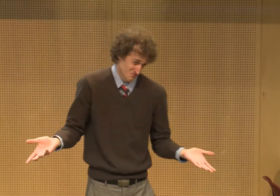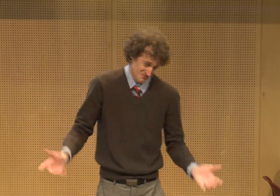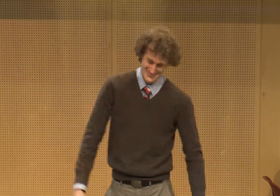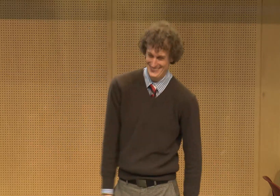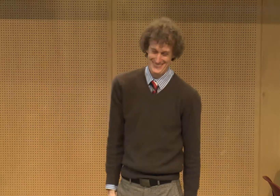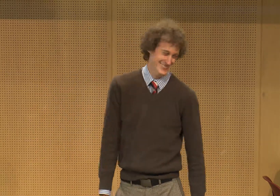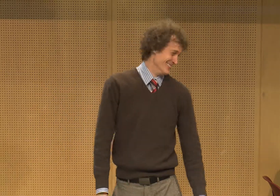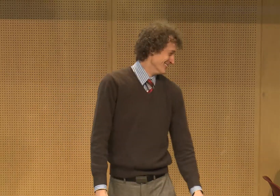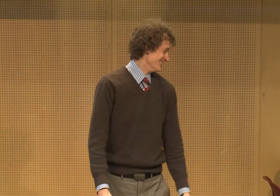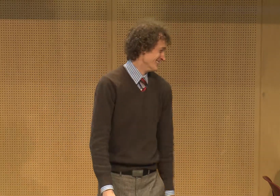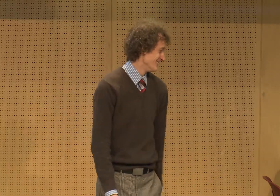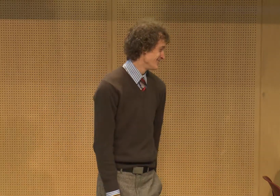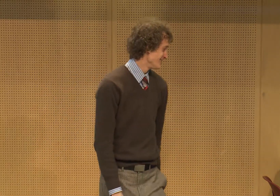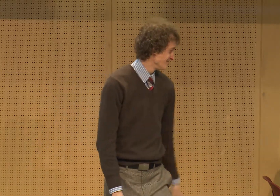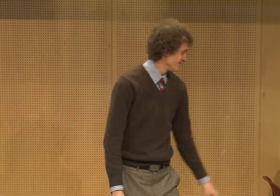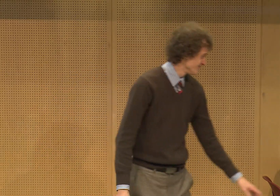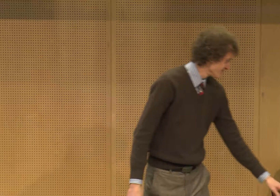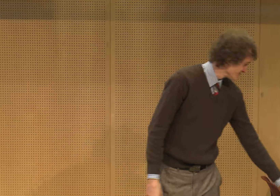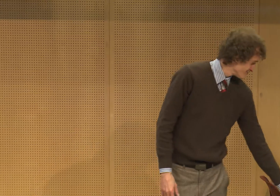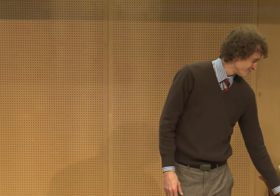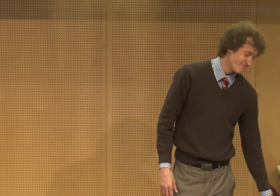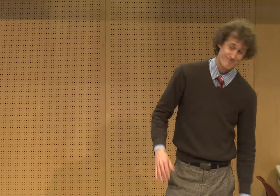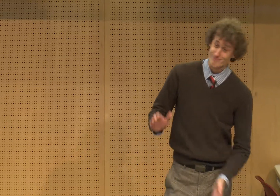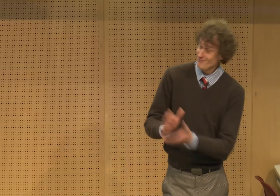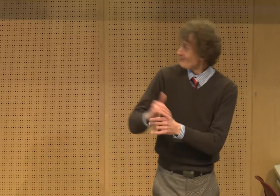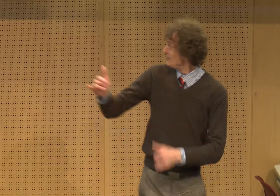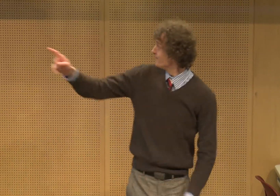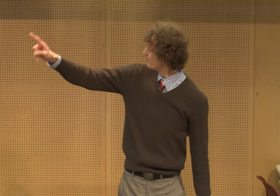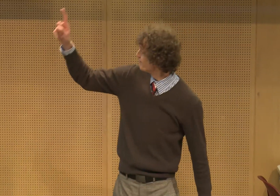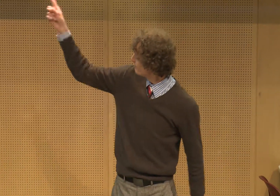and if it pays 20,000, you know, so be it.